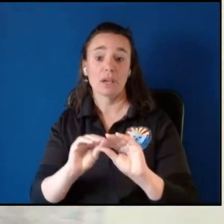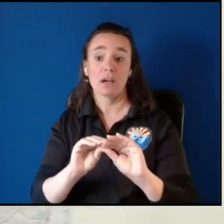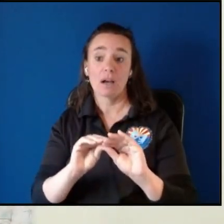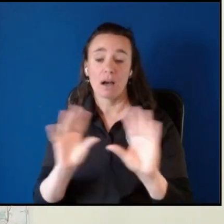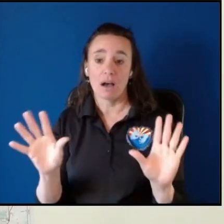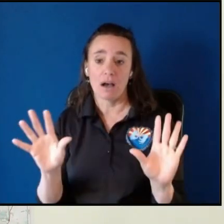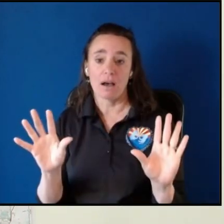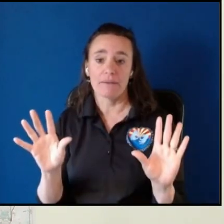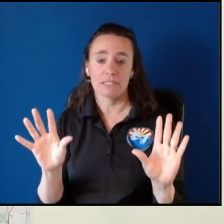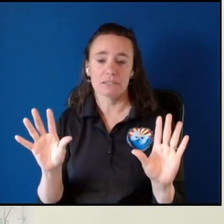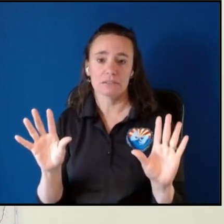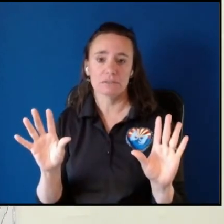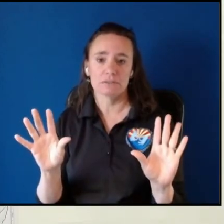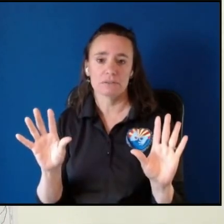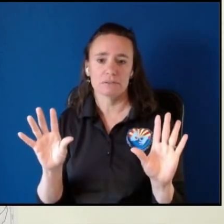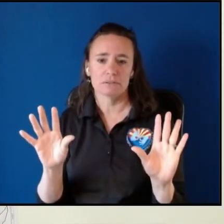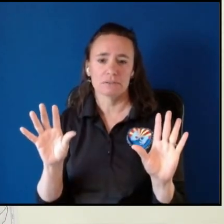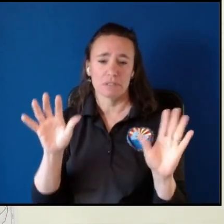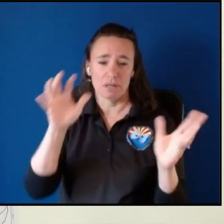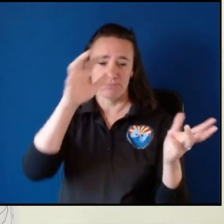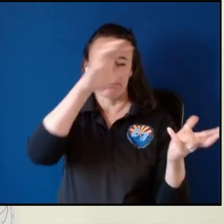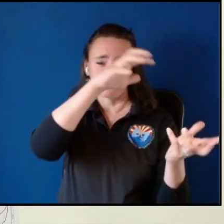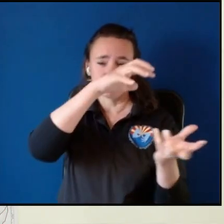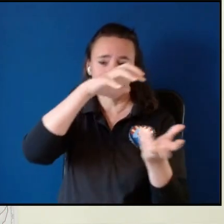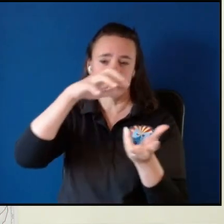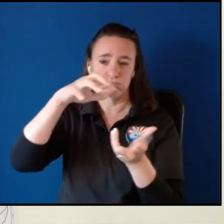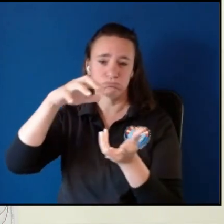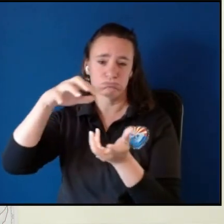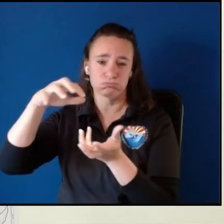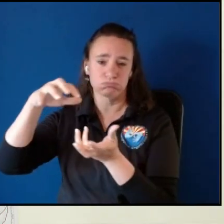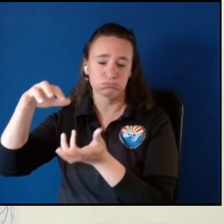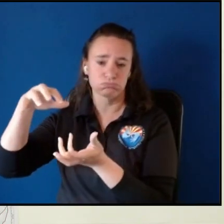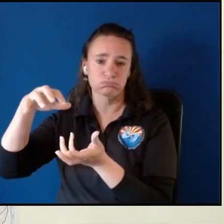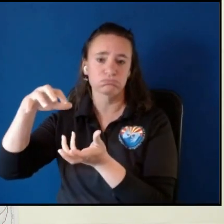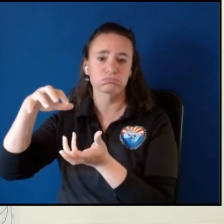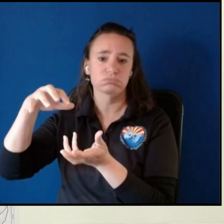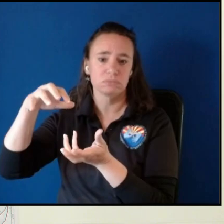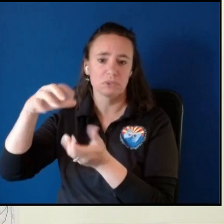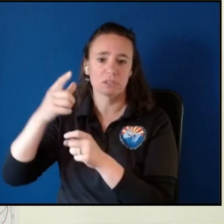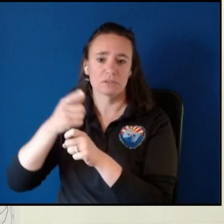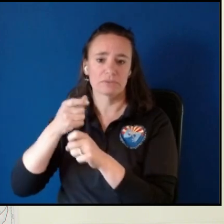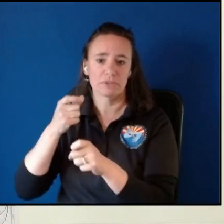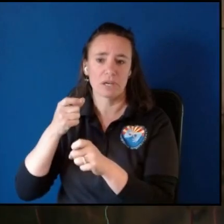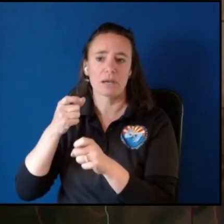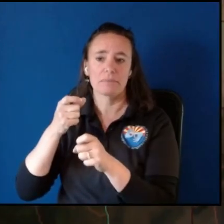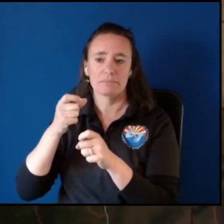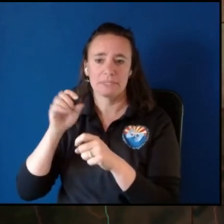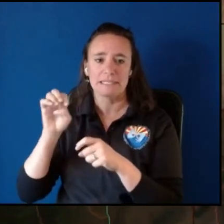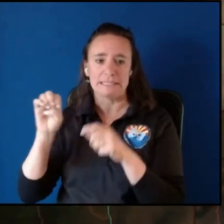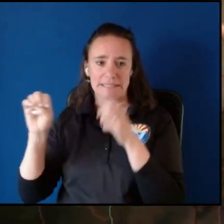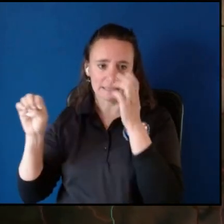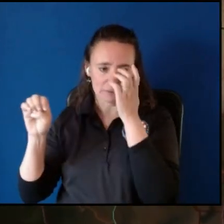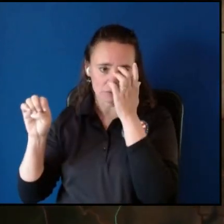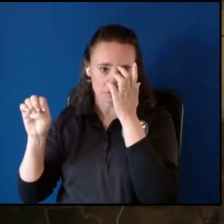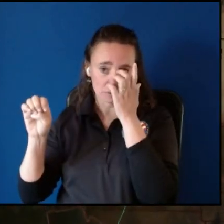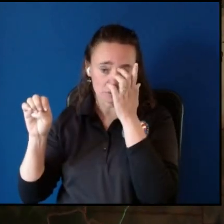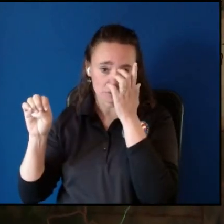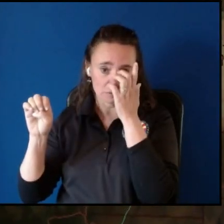that have moved in across eastern New Mexico and dammed up against the entral ountain chain that runs north to south